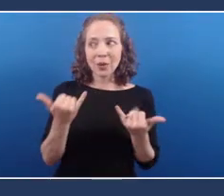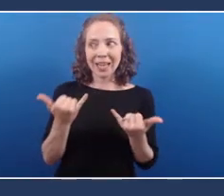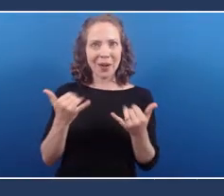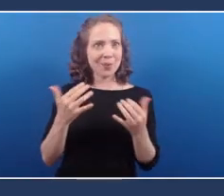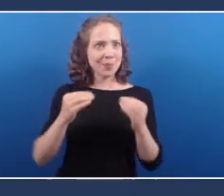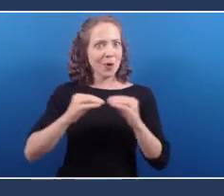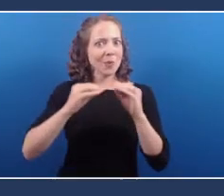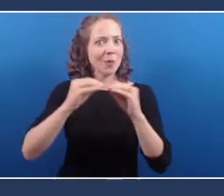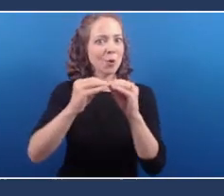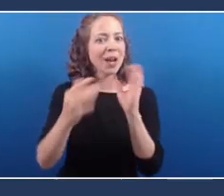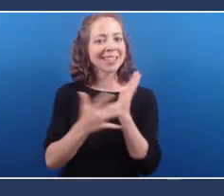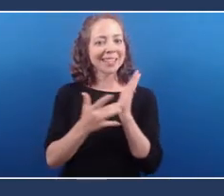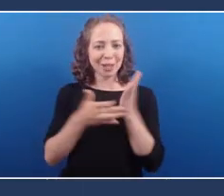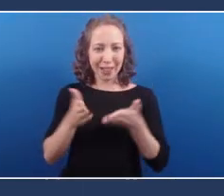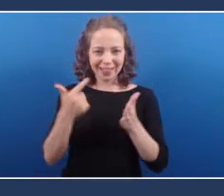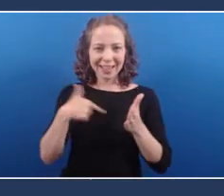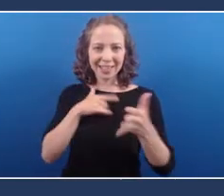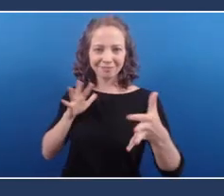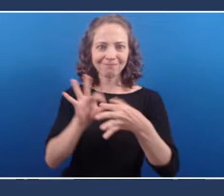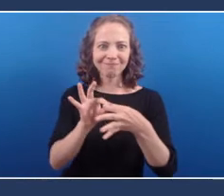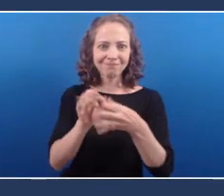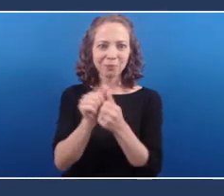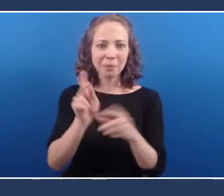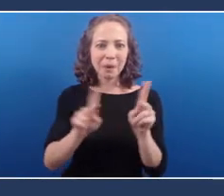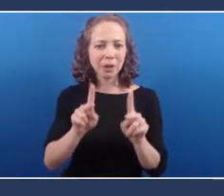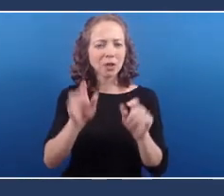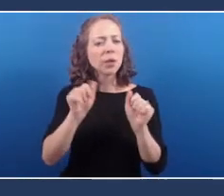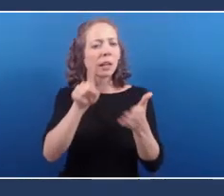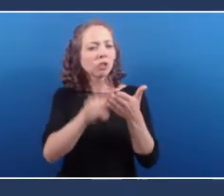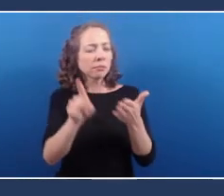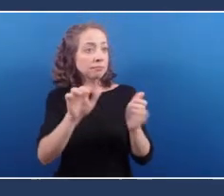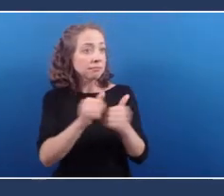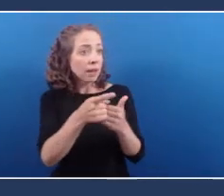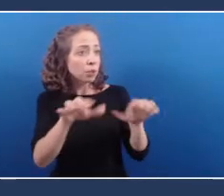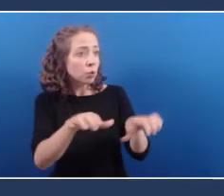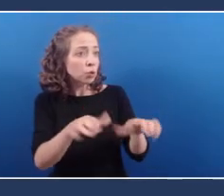of connection where we can check in on one another, see how we’re doing, collaborate